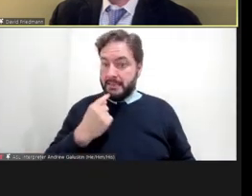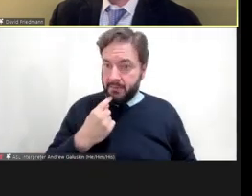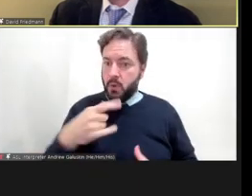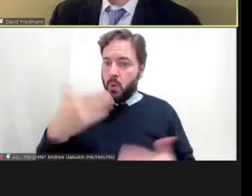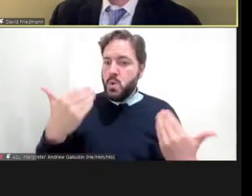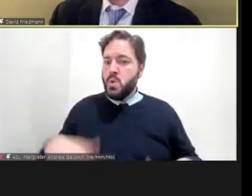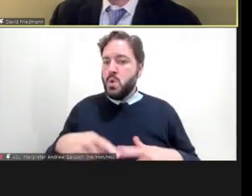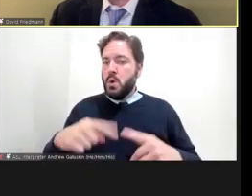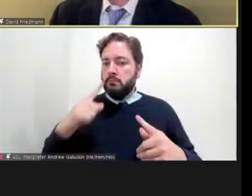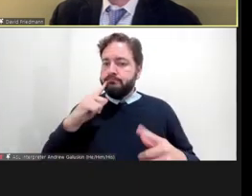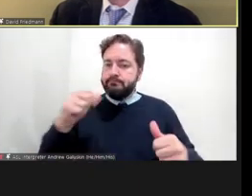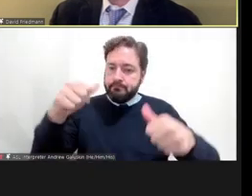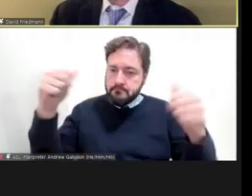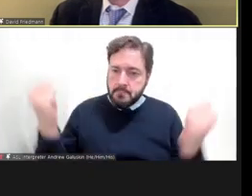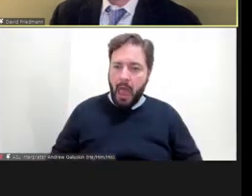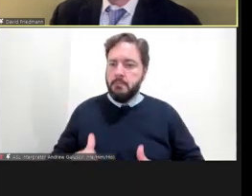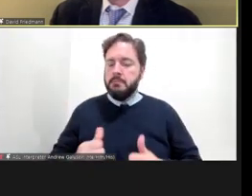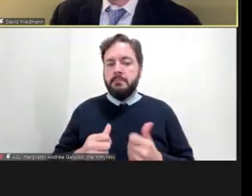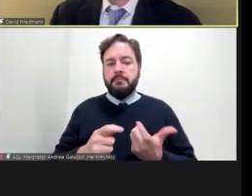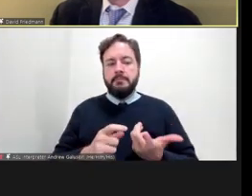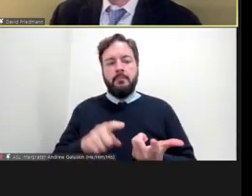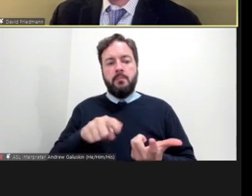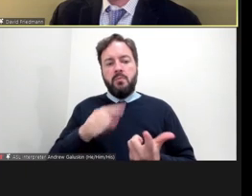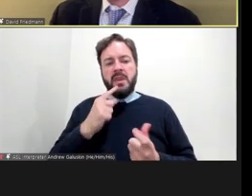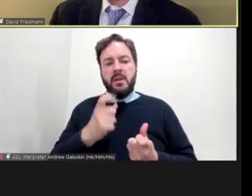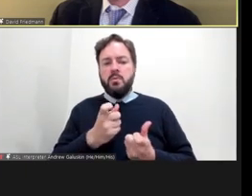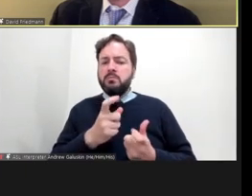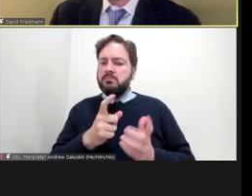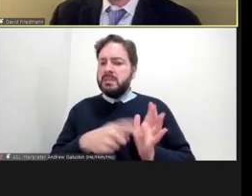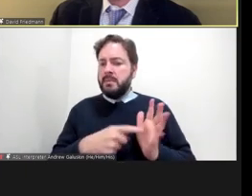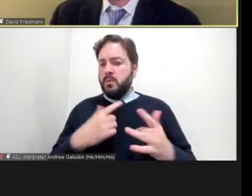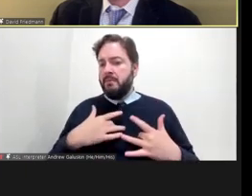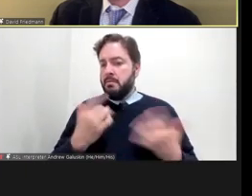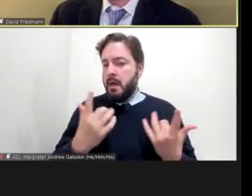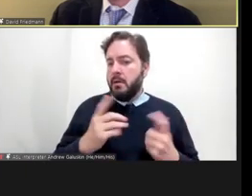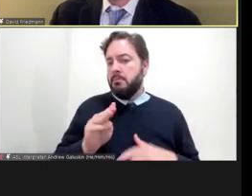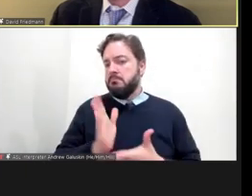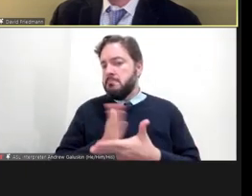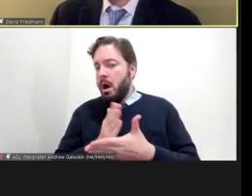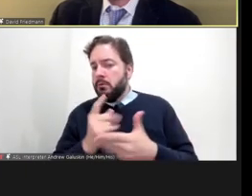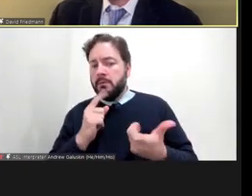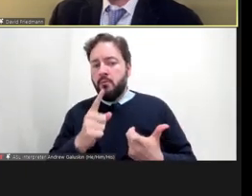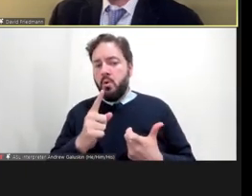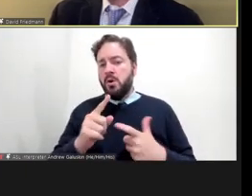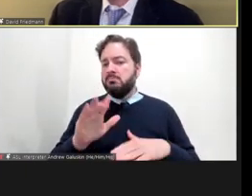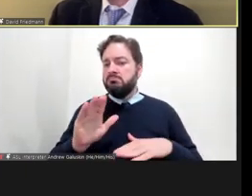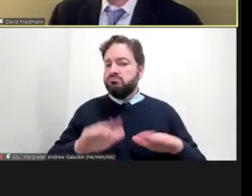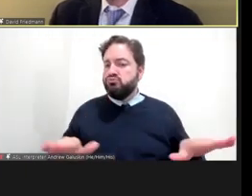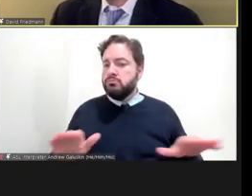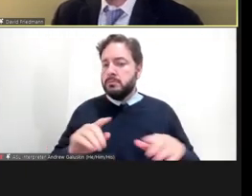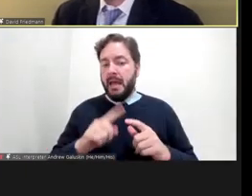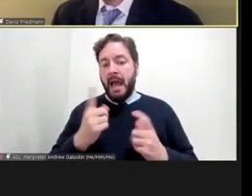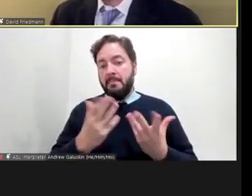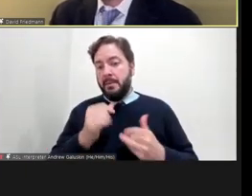we can also see causes that relate to mild -- that lead to mild to moderate hearing loss in adolescence, and may not even present until adolescence.